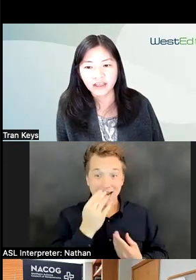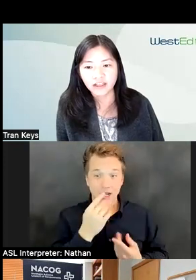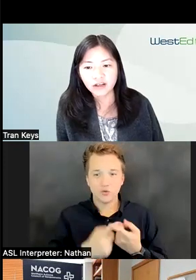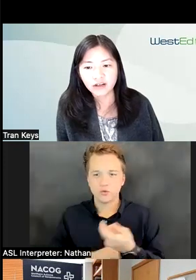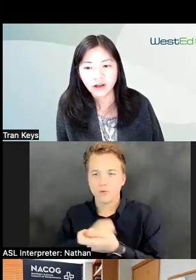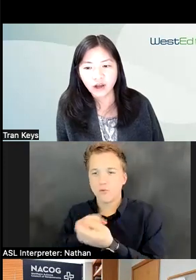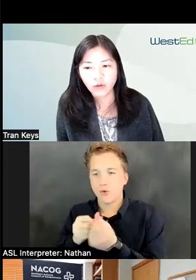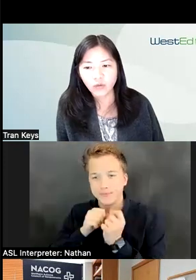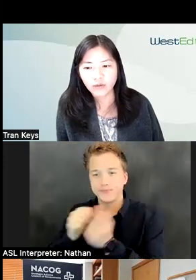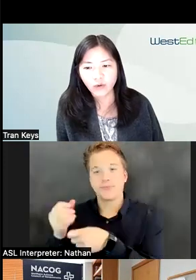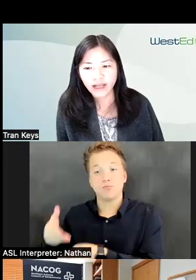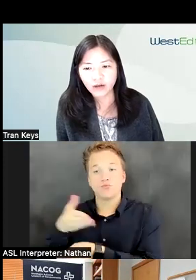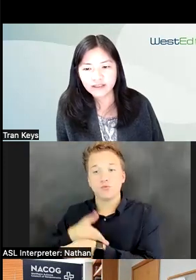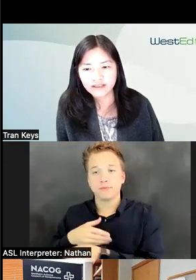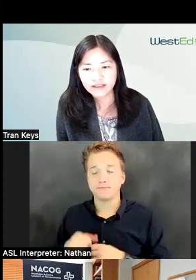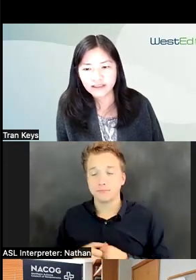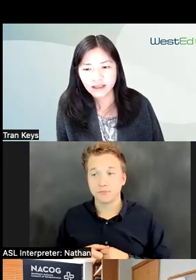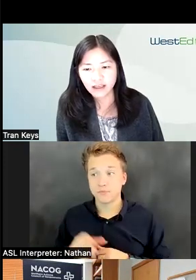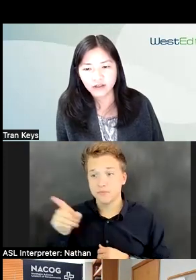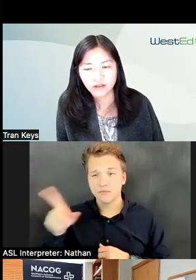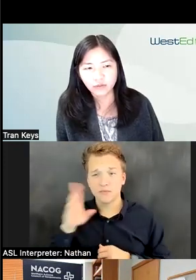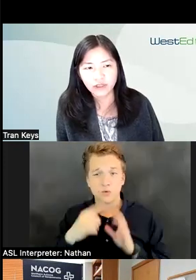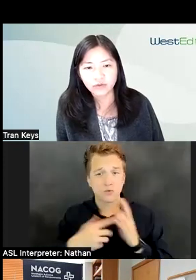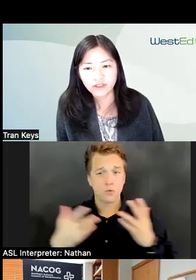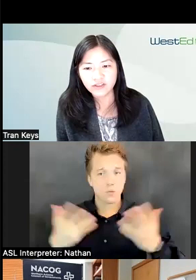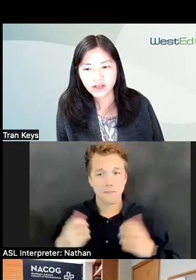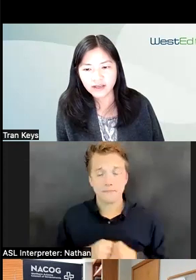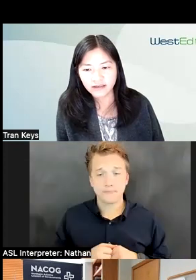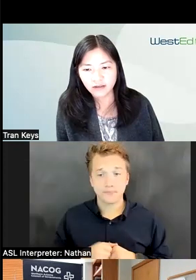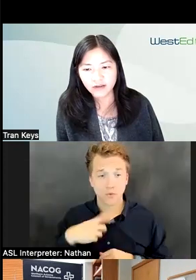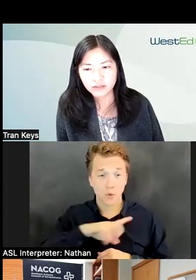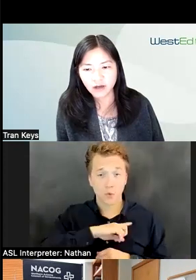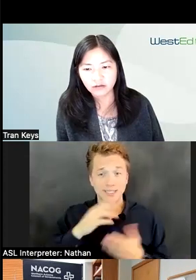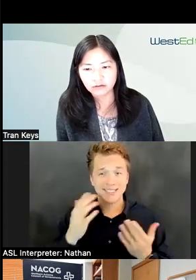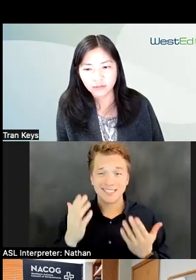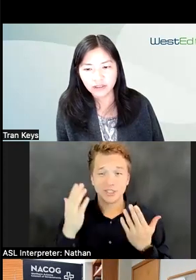And here, what we want to point out is that we really suggest that the logic model be